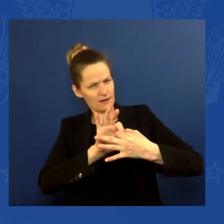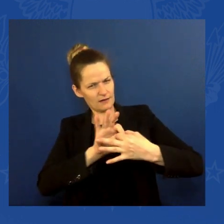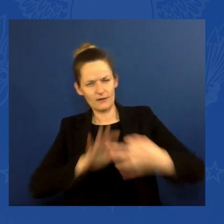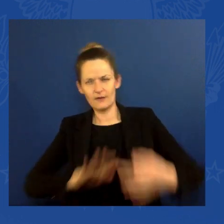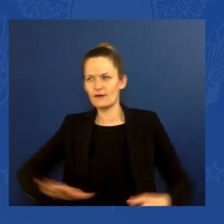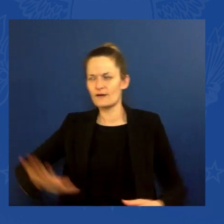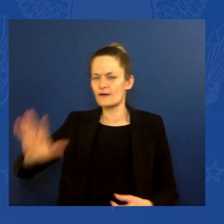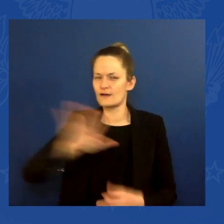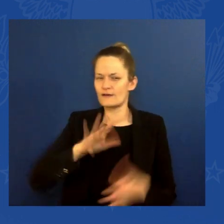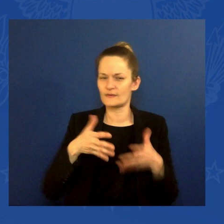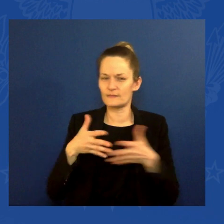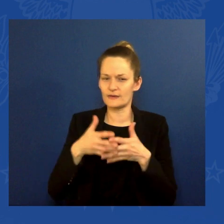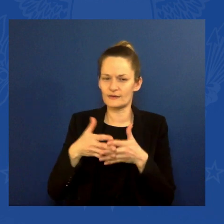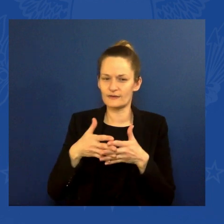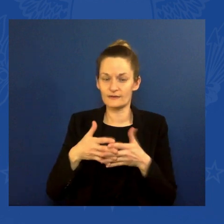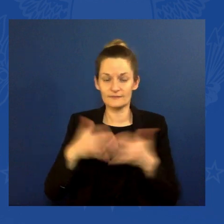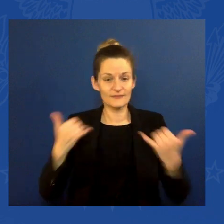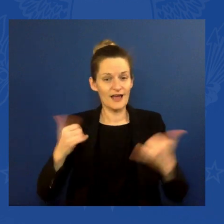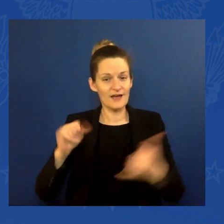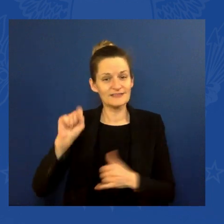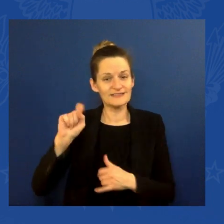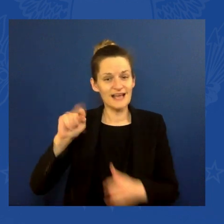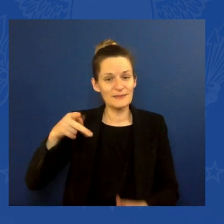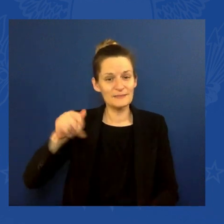And the White House tomorrow will be decked in green.